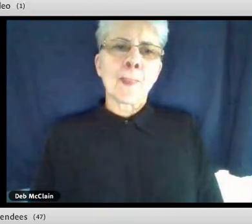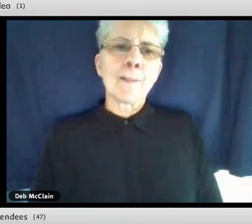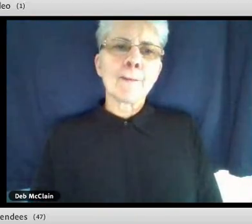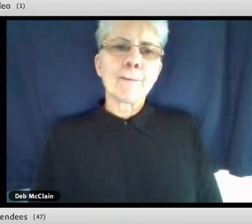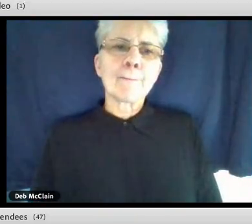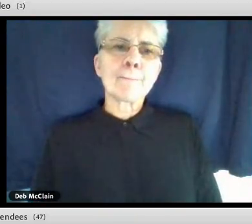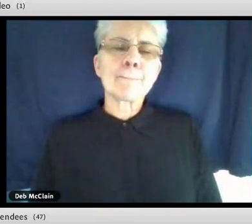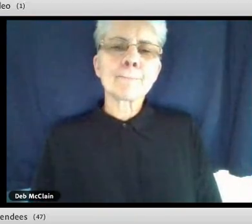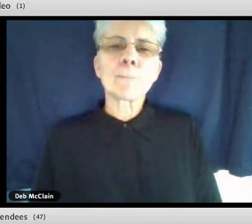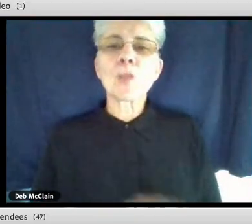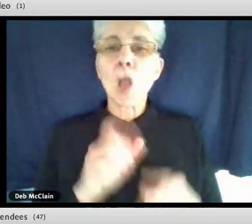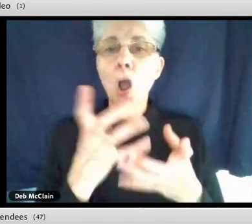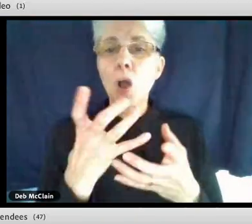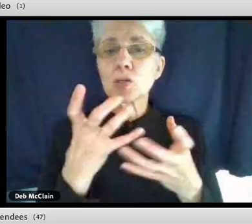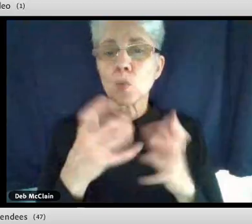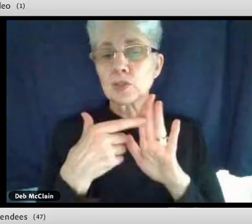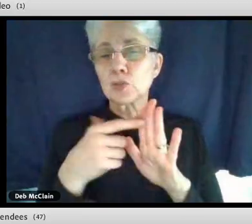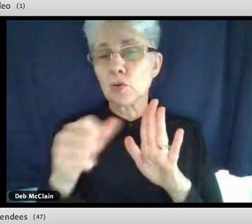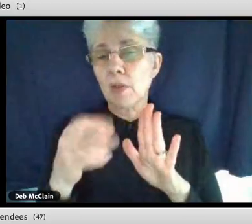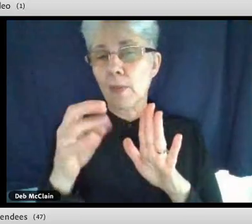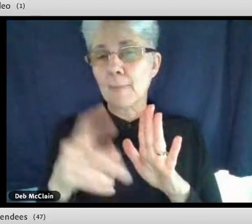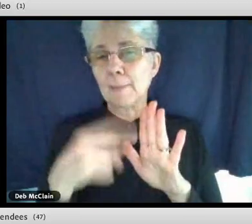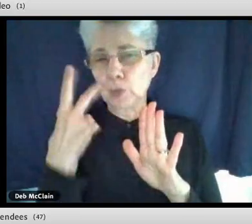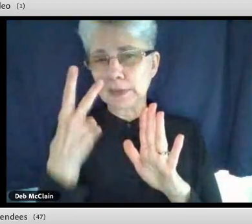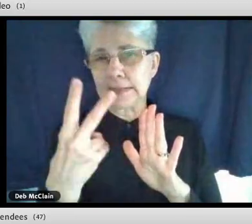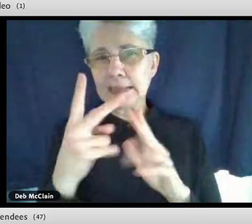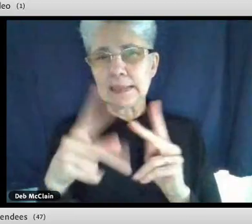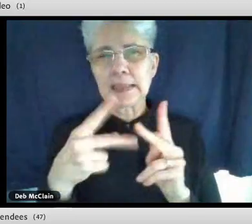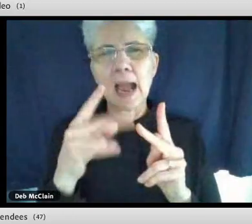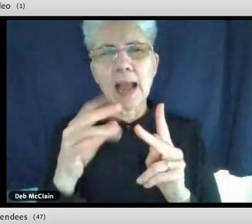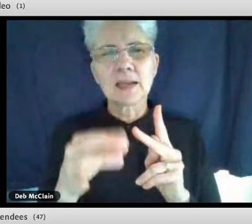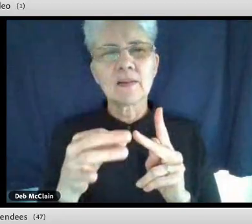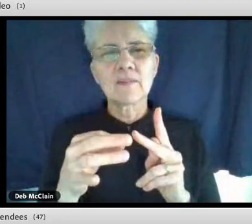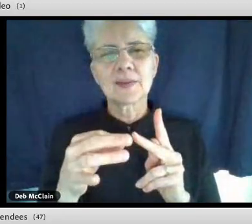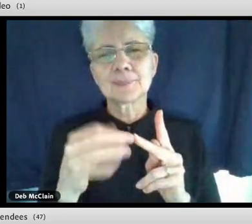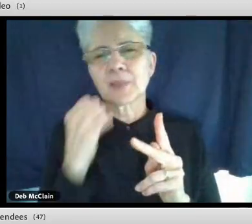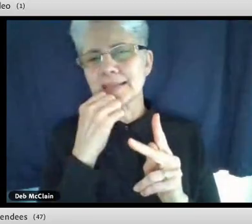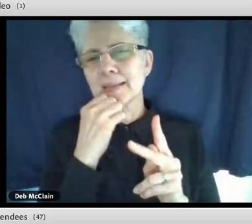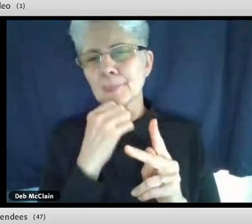I also wanted to show you, this is the weather map, and again, you can see kind of atypical illness.